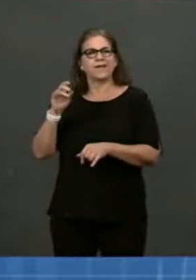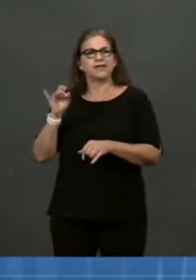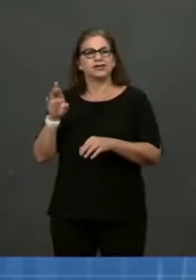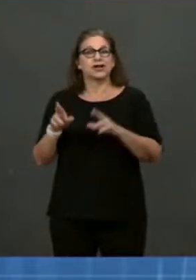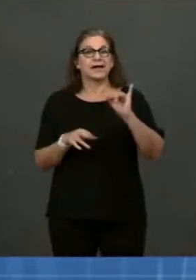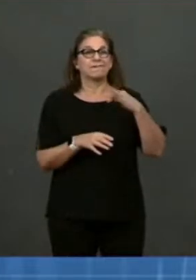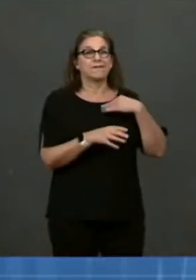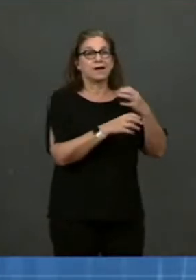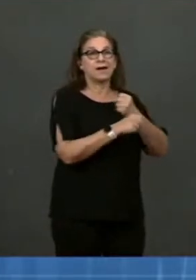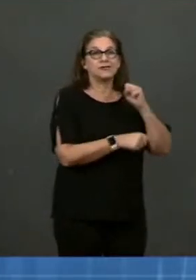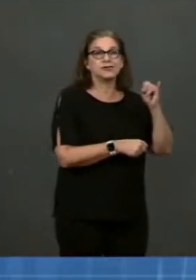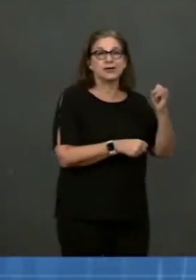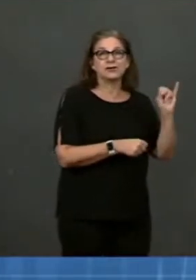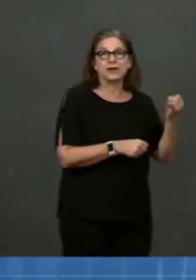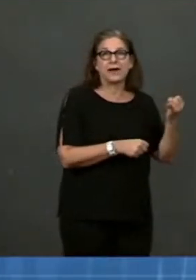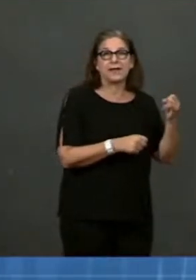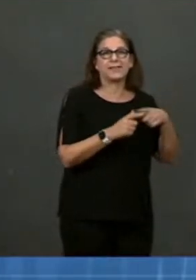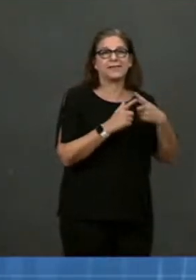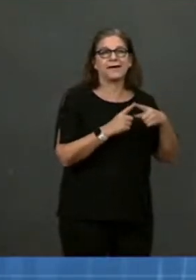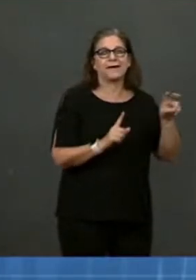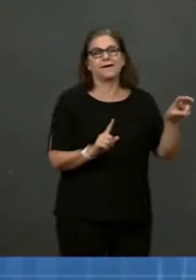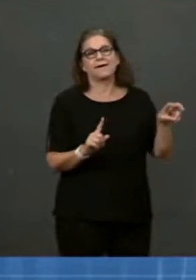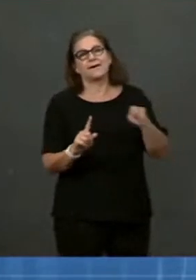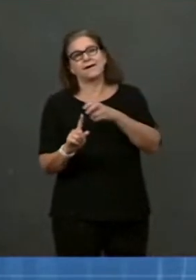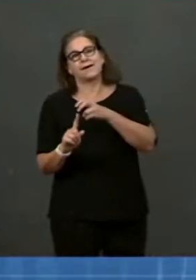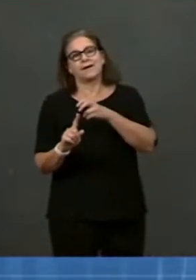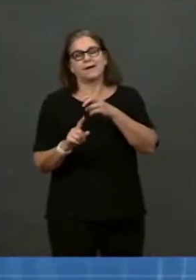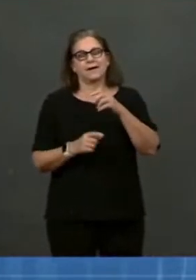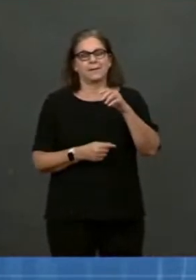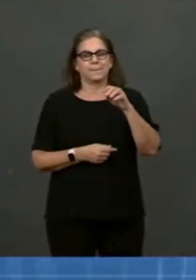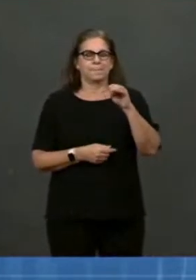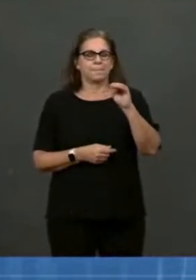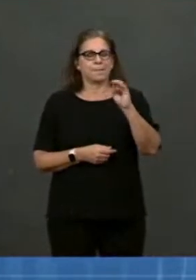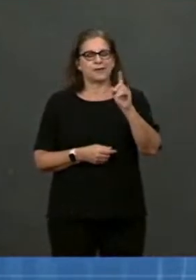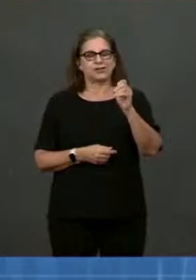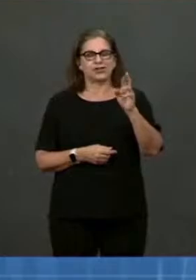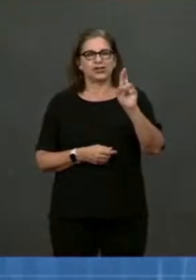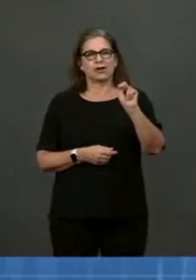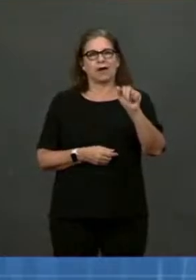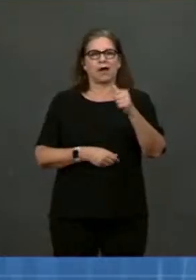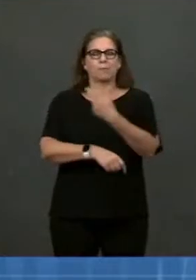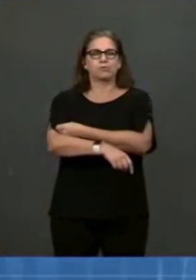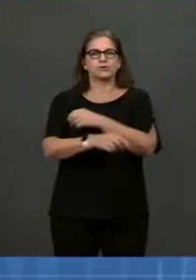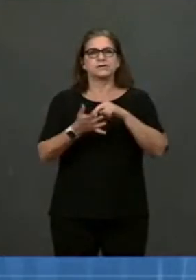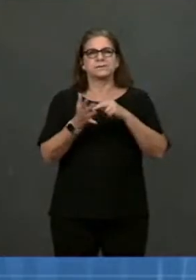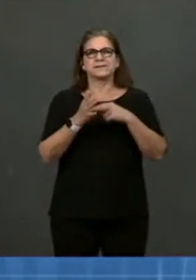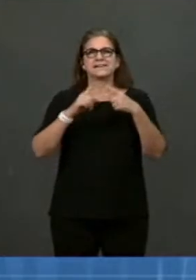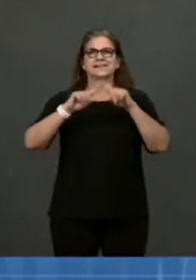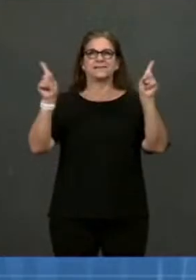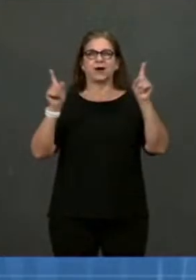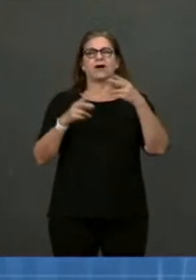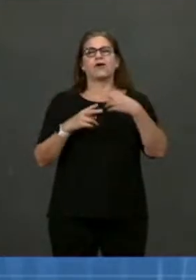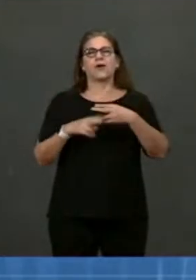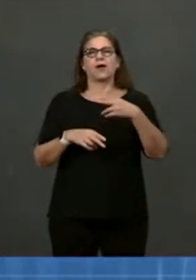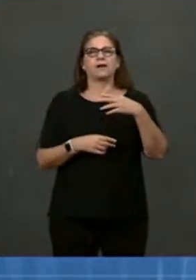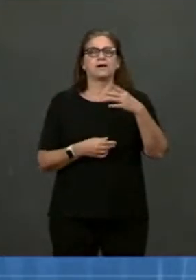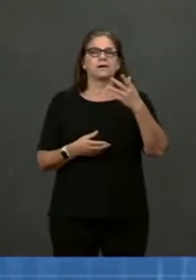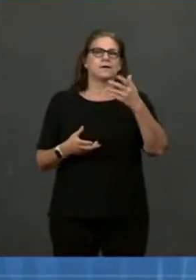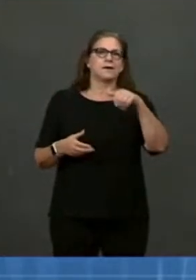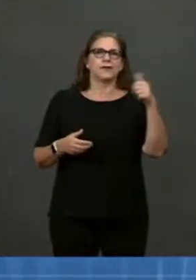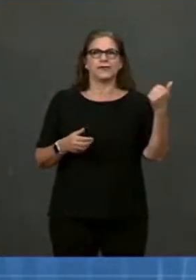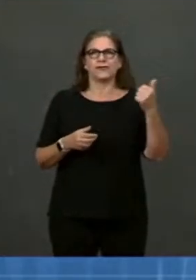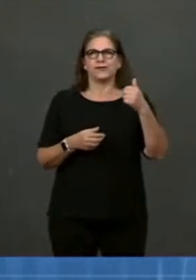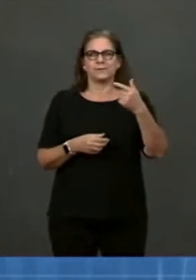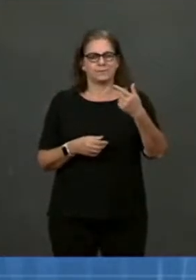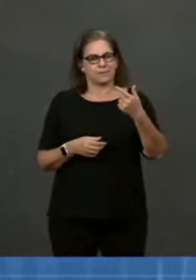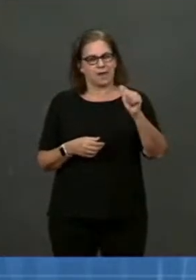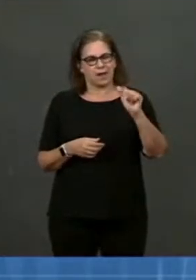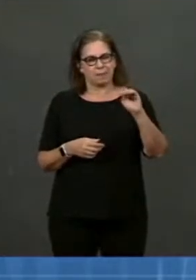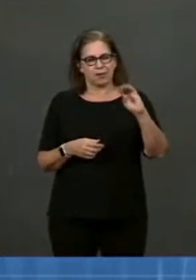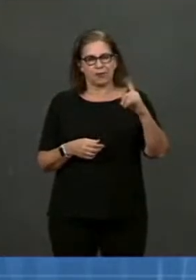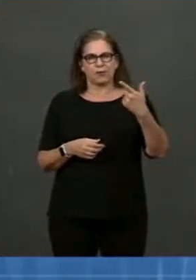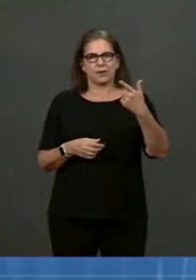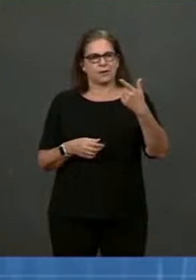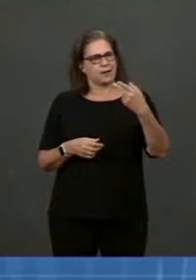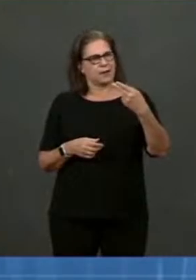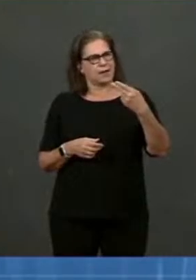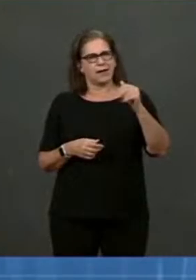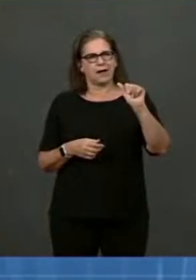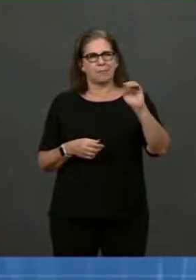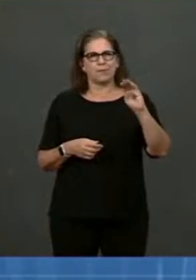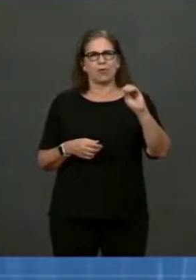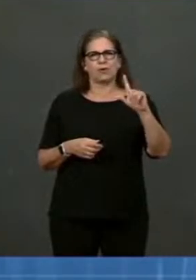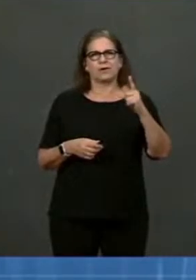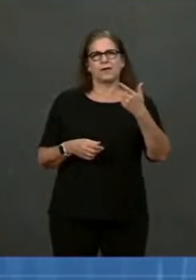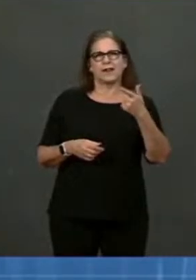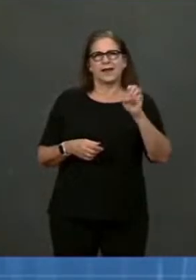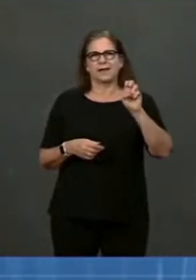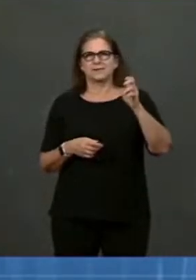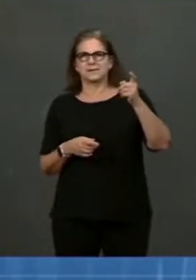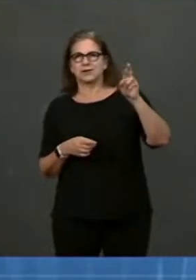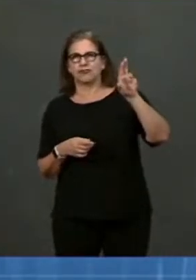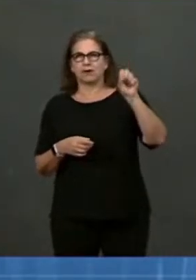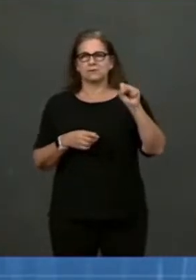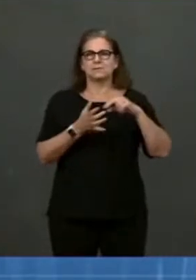BOOST.